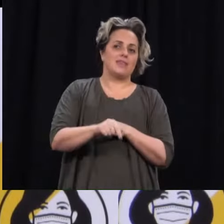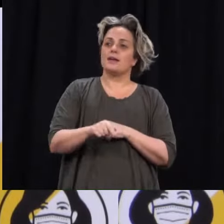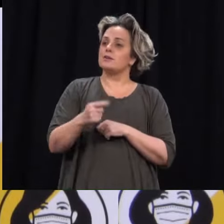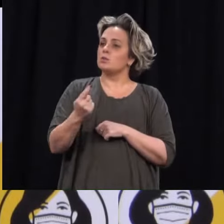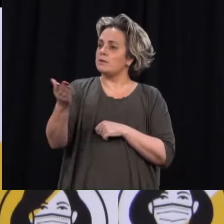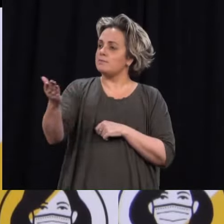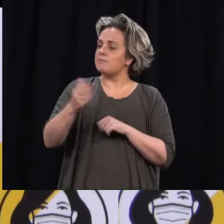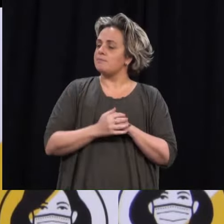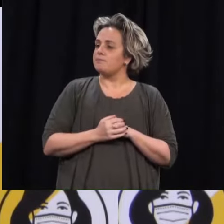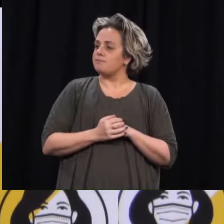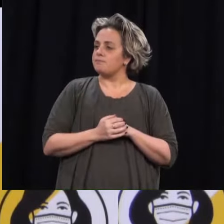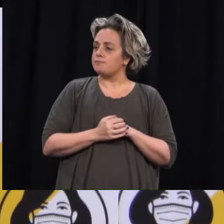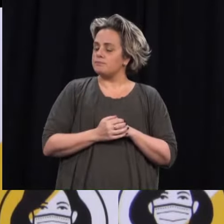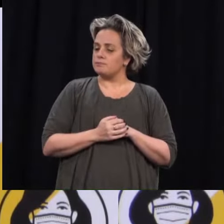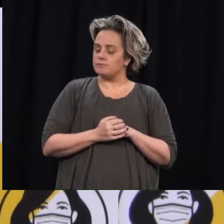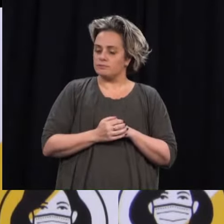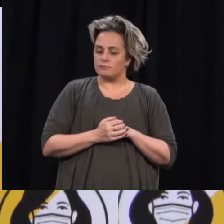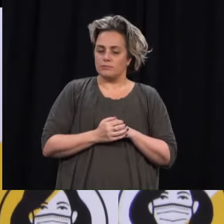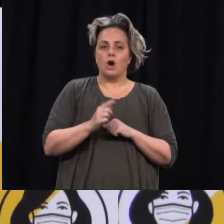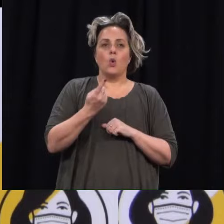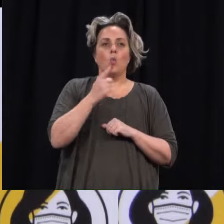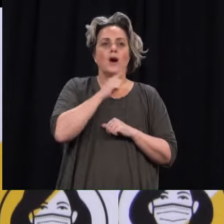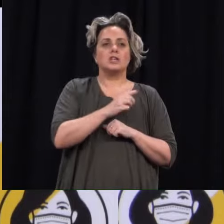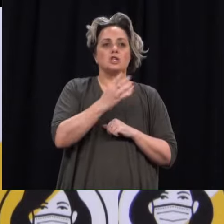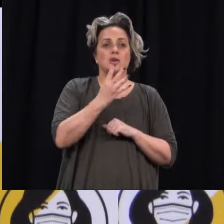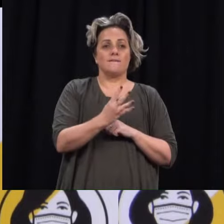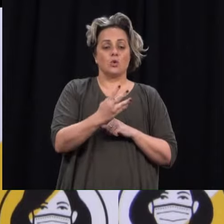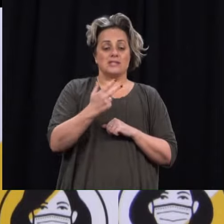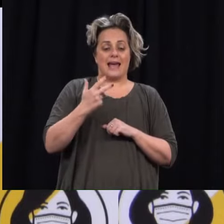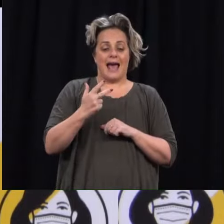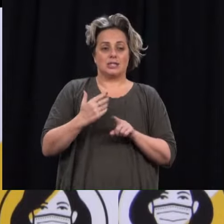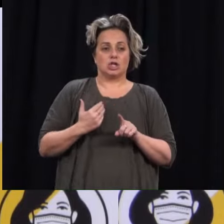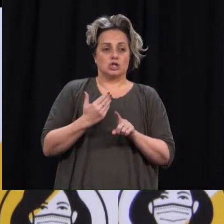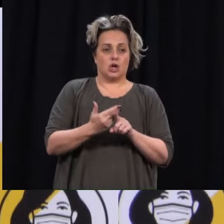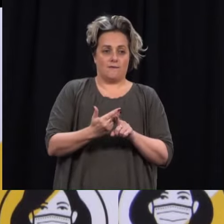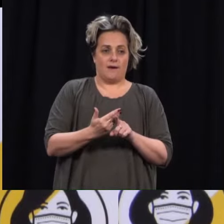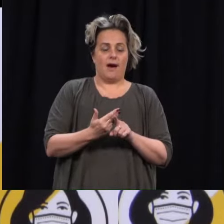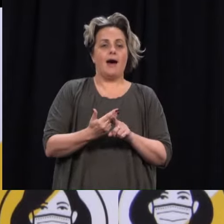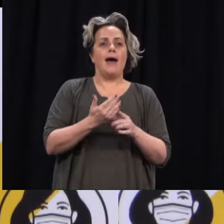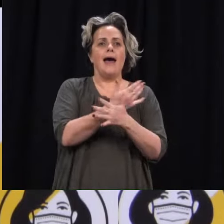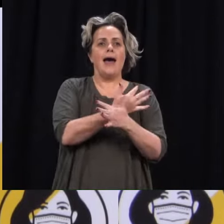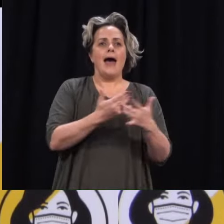exposure of interest. That is what we will be looking for specifically in the coming two